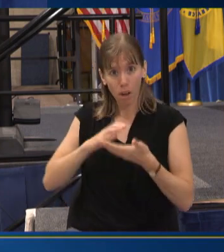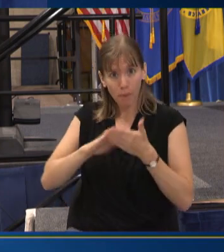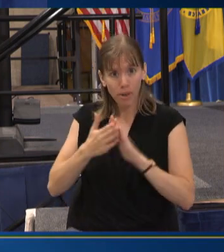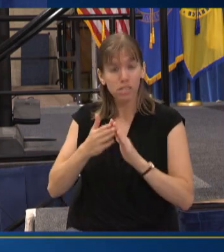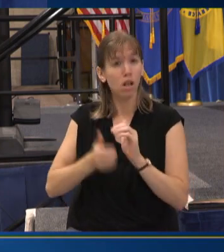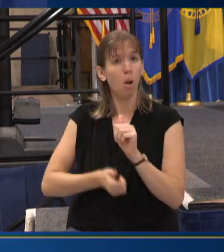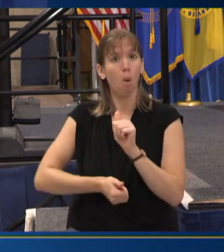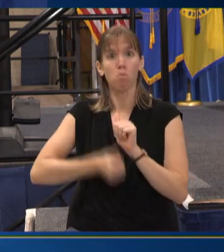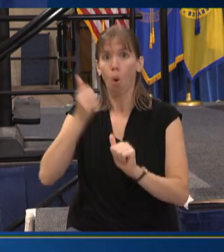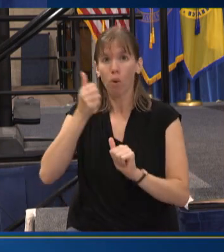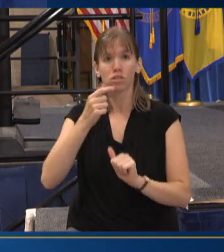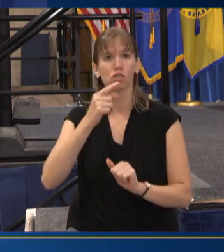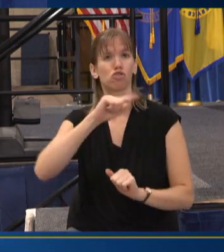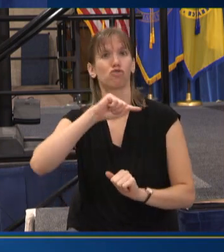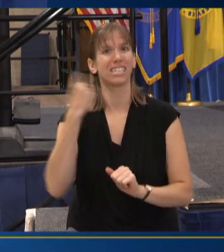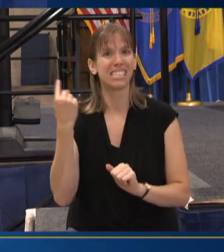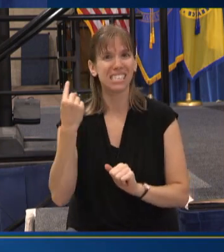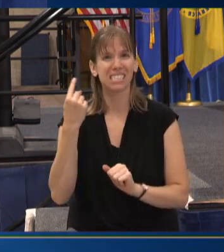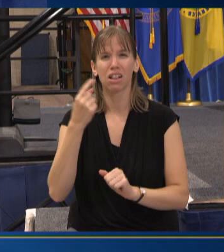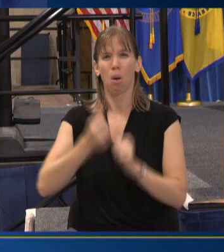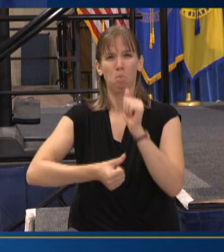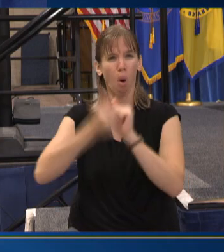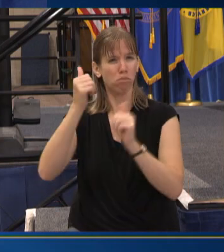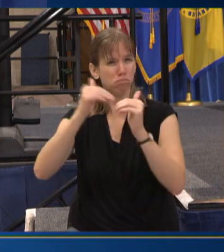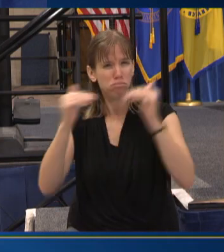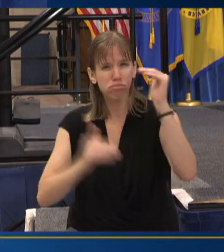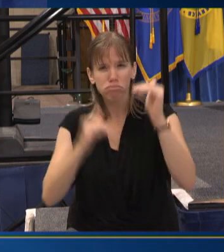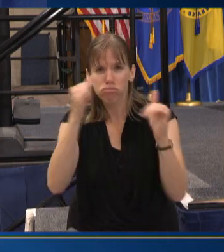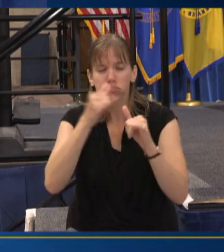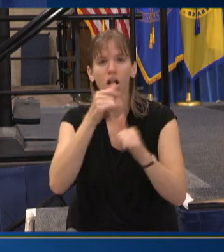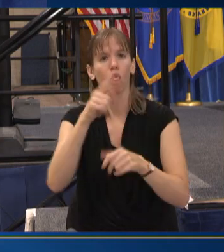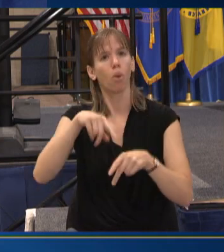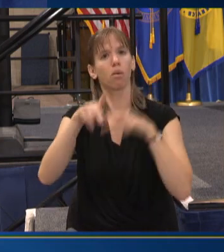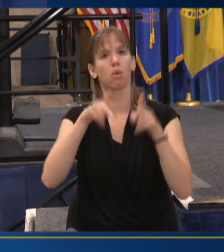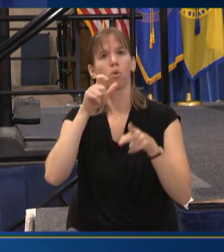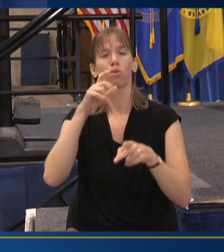at risk and disenfranchised, including people experiencing homelessness, people